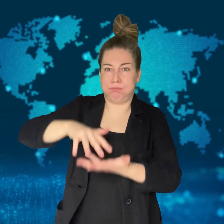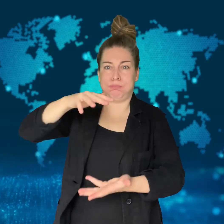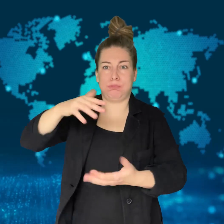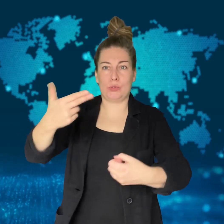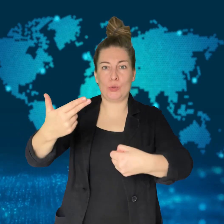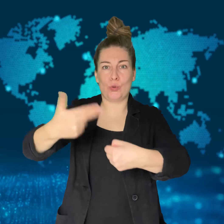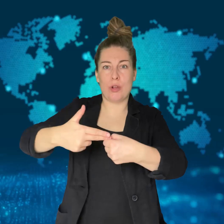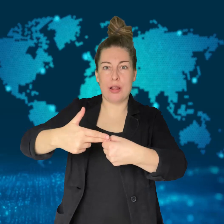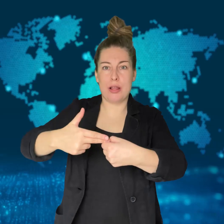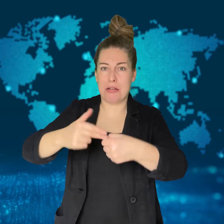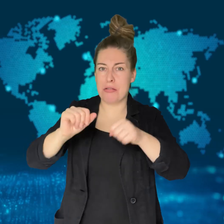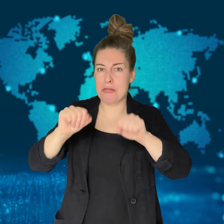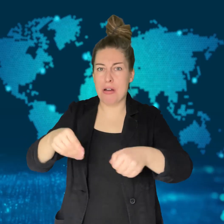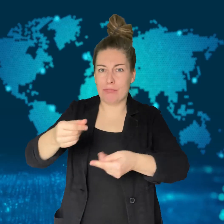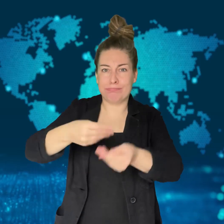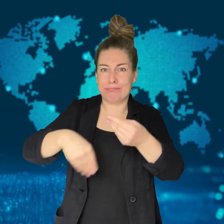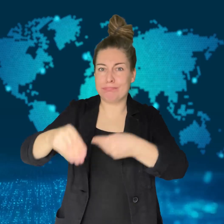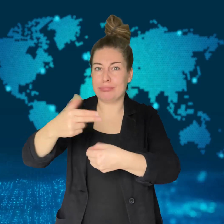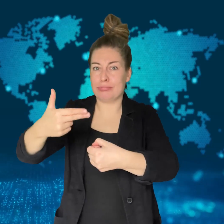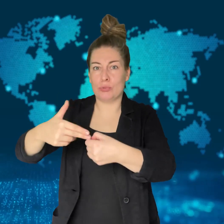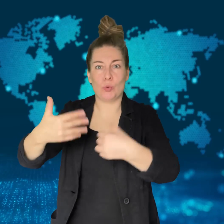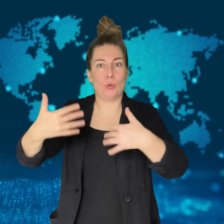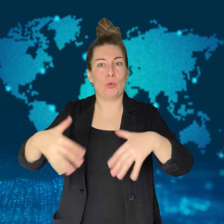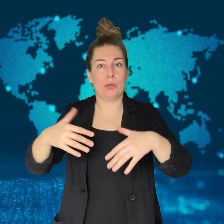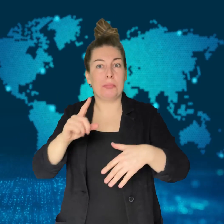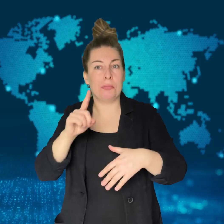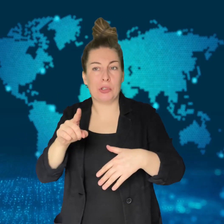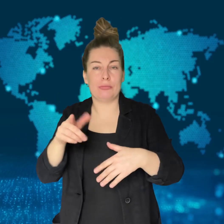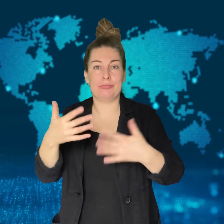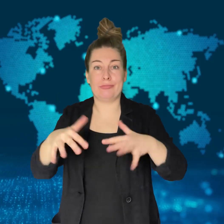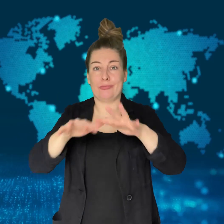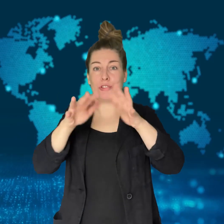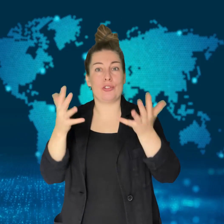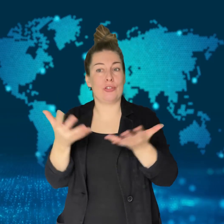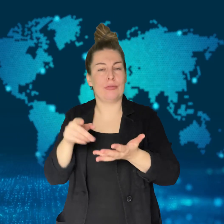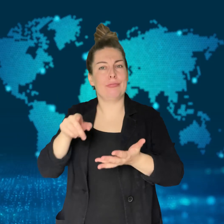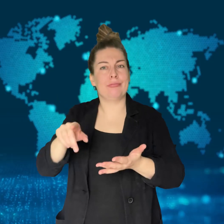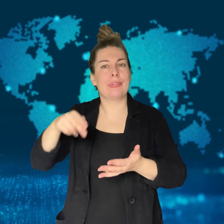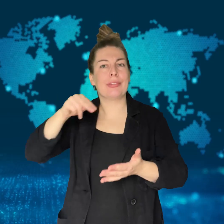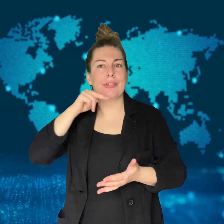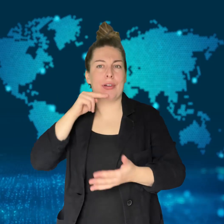Although the country is a top crude oil producer in Africa,